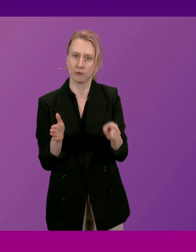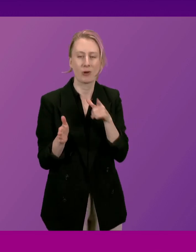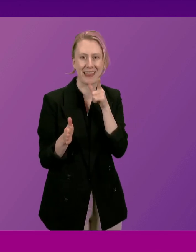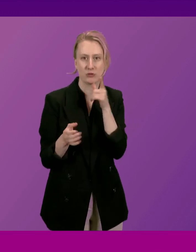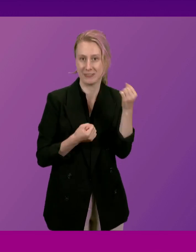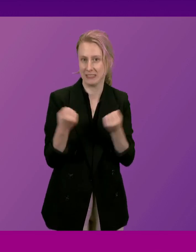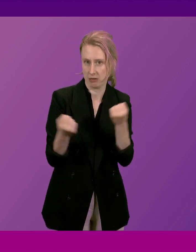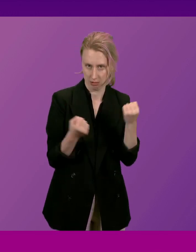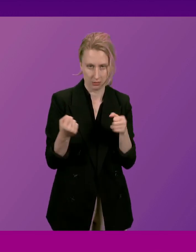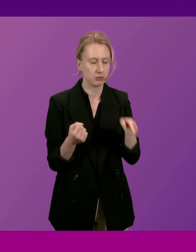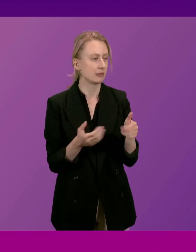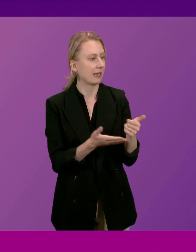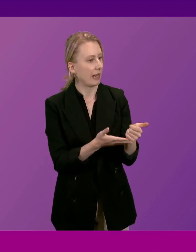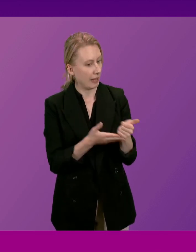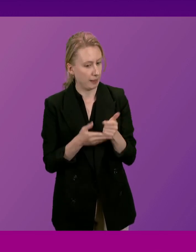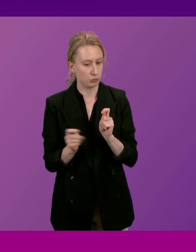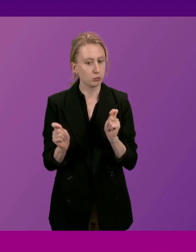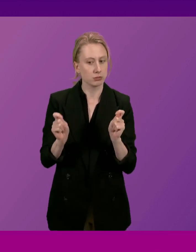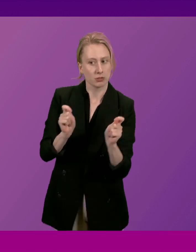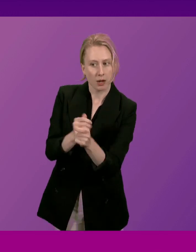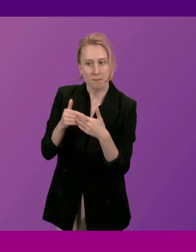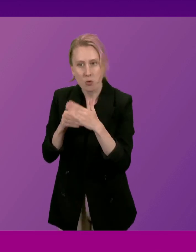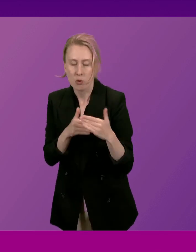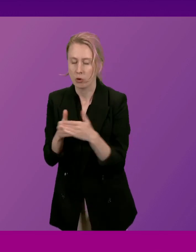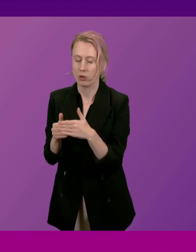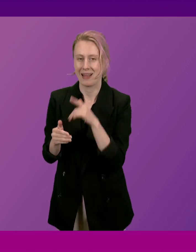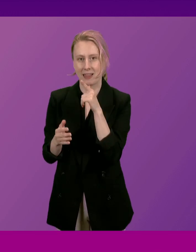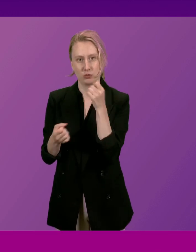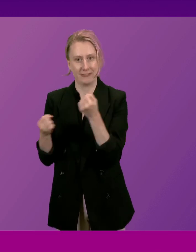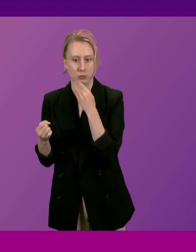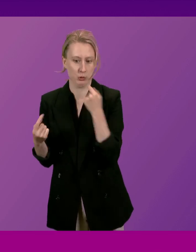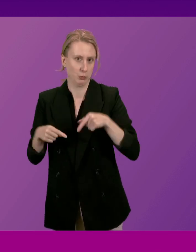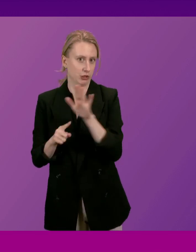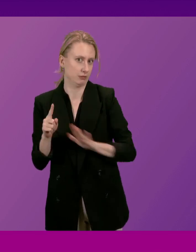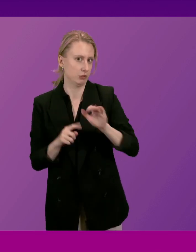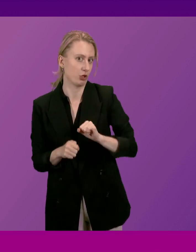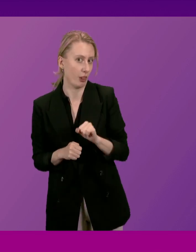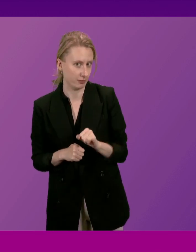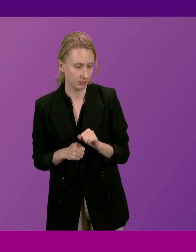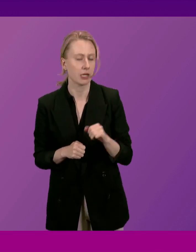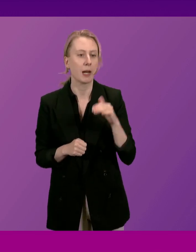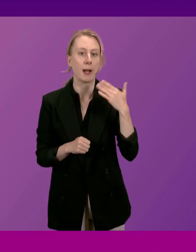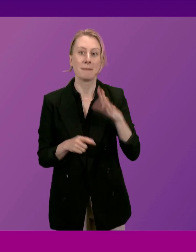which helps with the shift to electric vehicles, and we exceeded that target two years early.